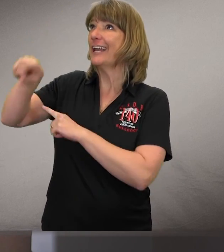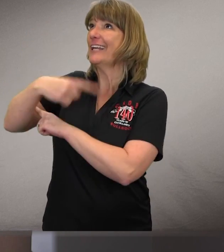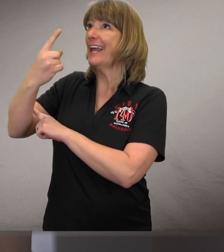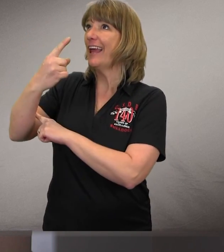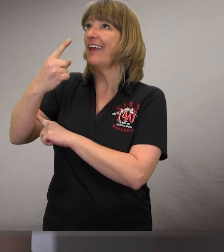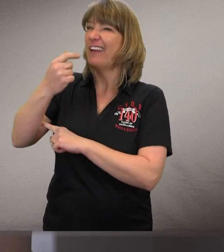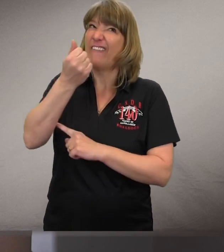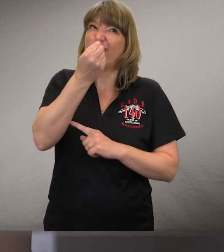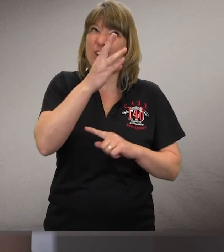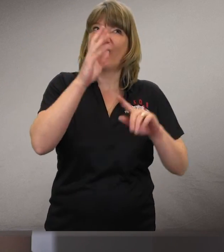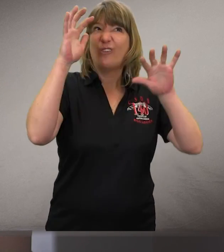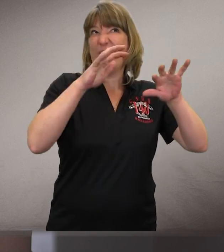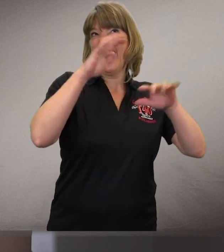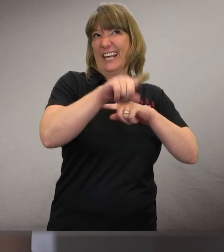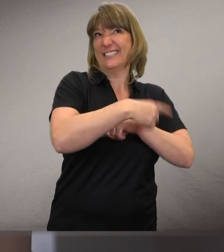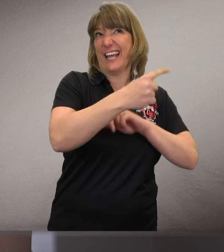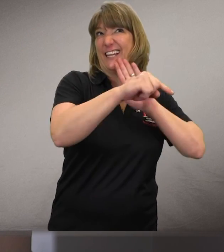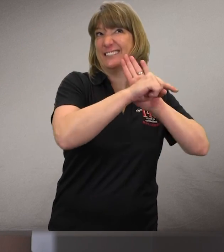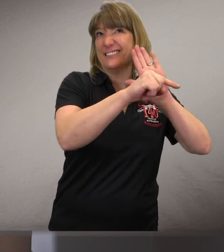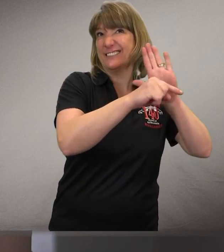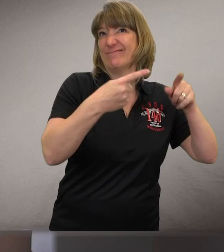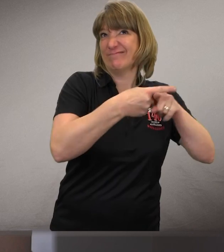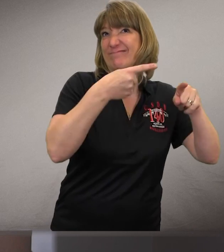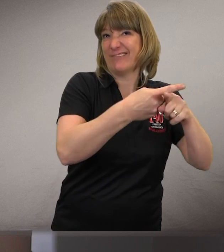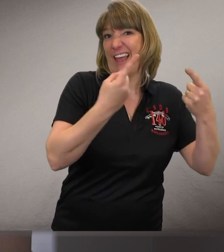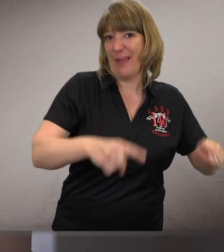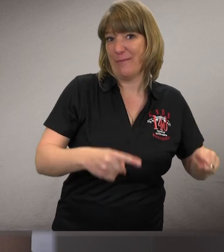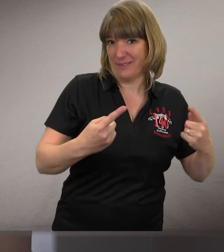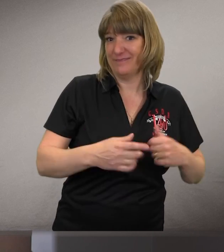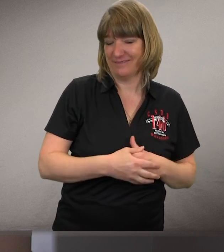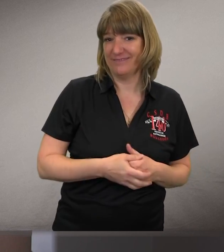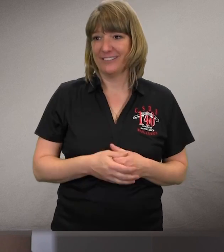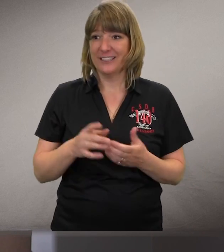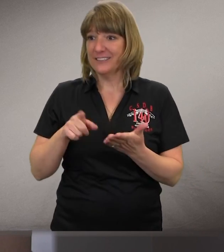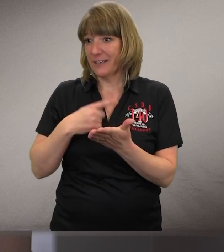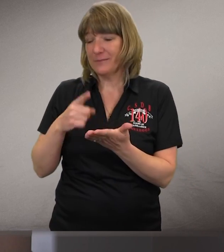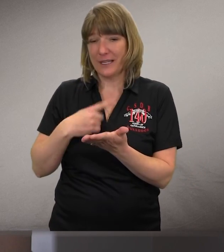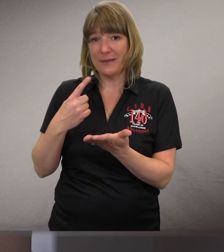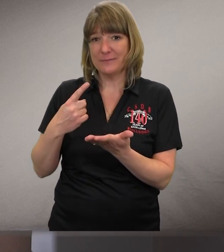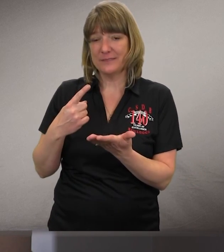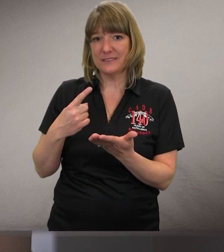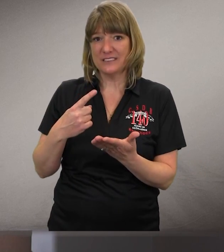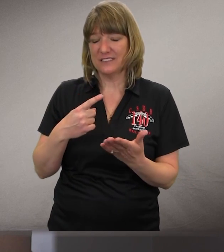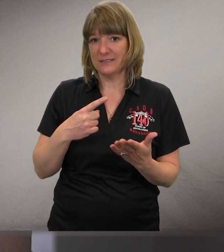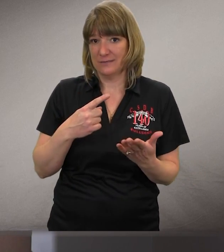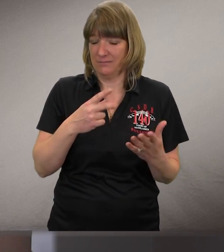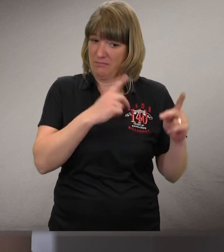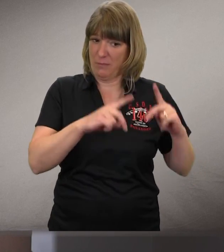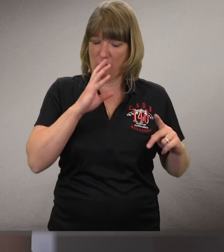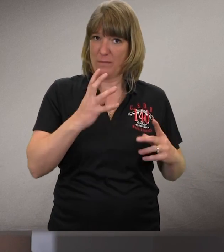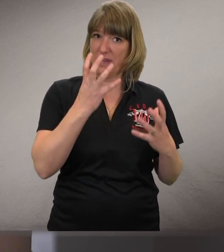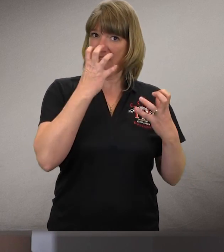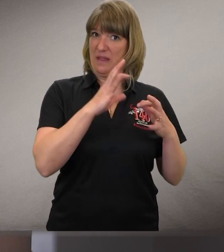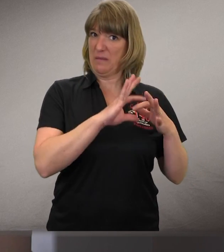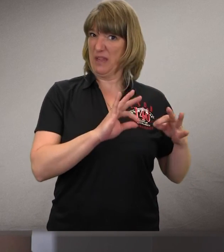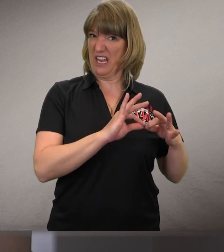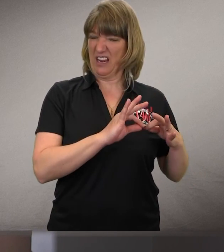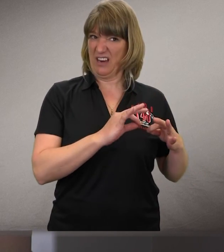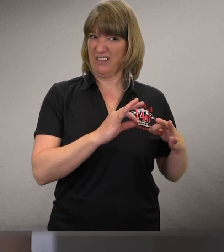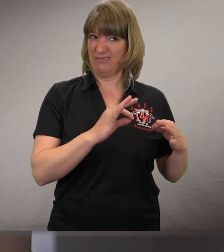without a few rainy days. Sometimes it could be, that someone could be mean